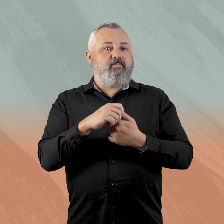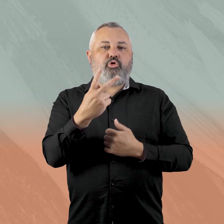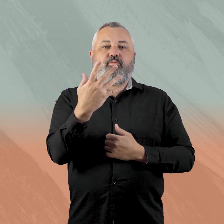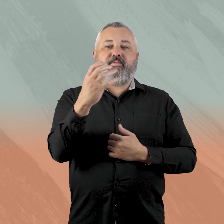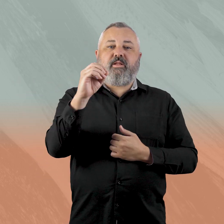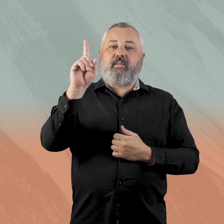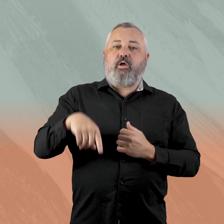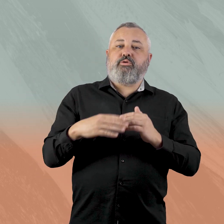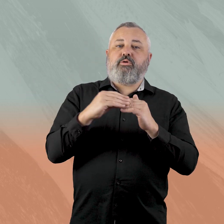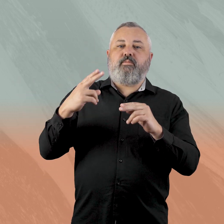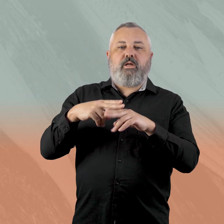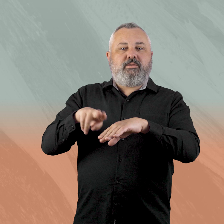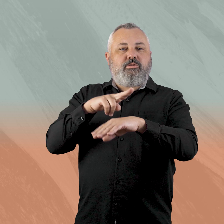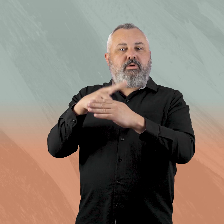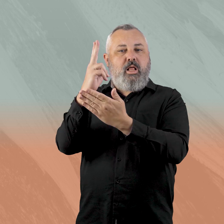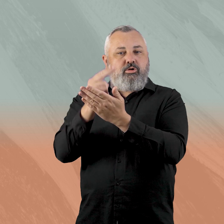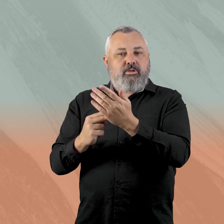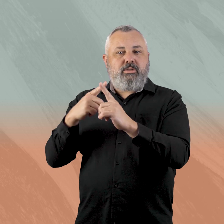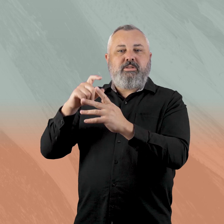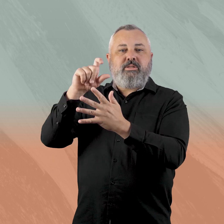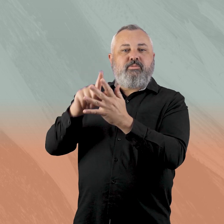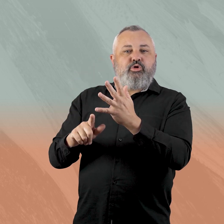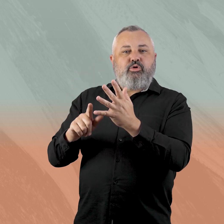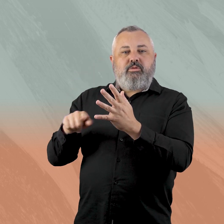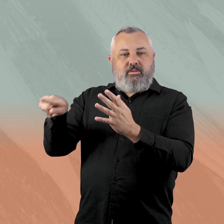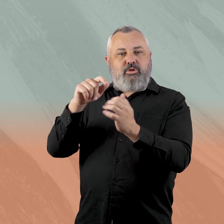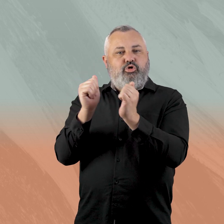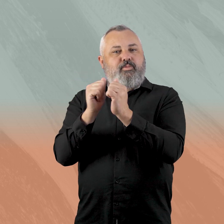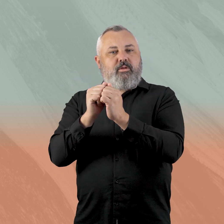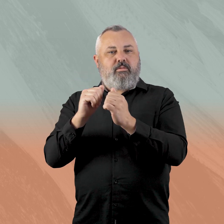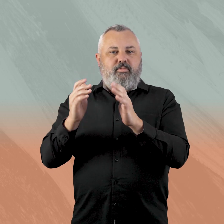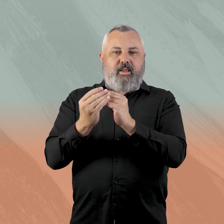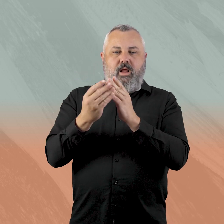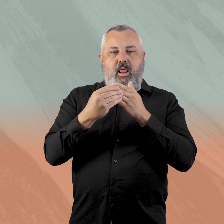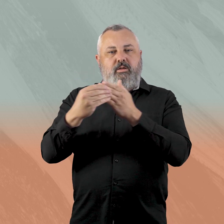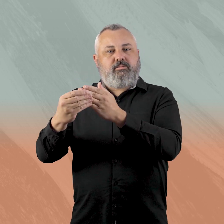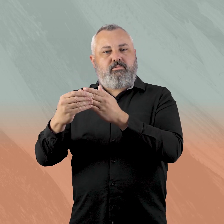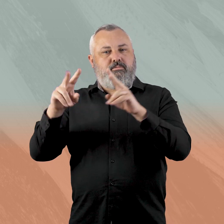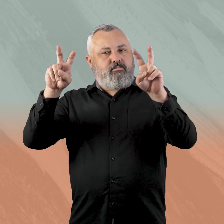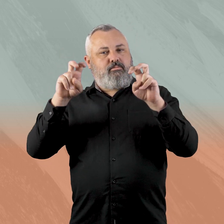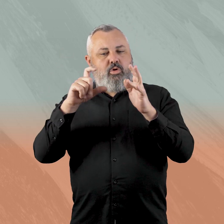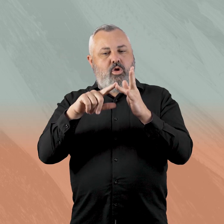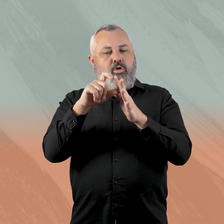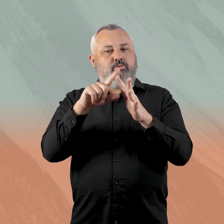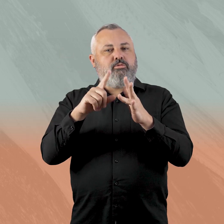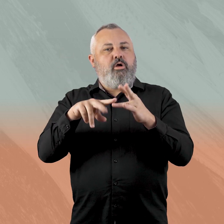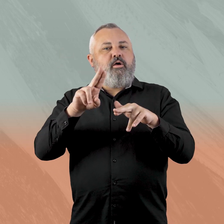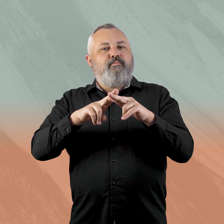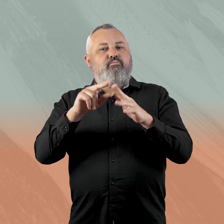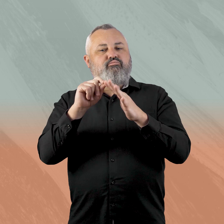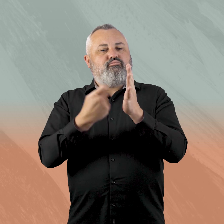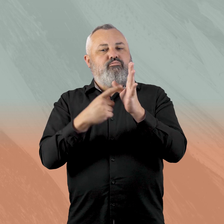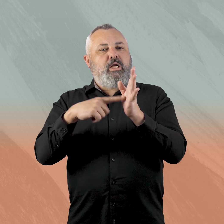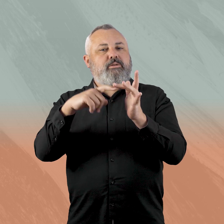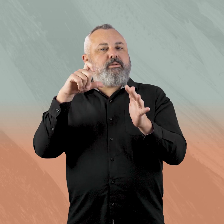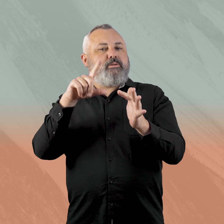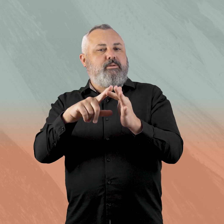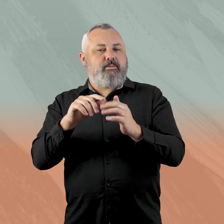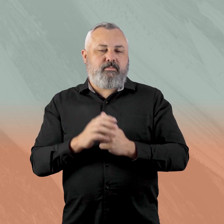$250,000 for a National Arts and Disability Code of Practice or appropriate guidelines